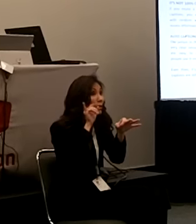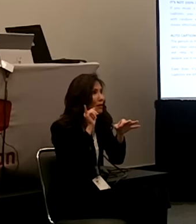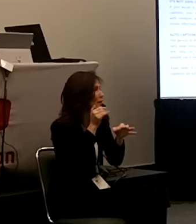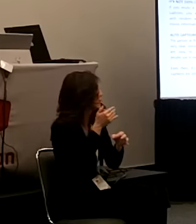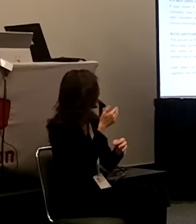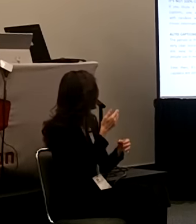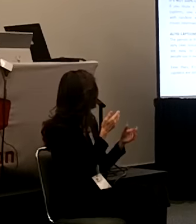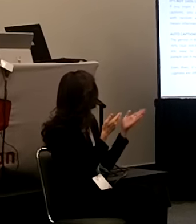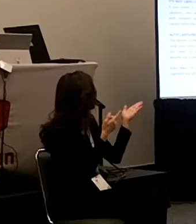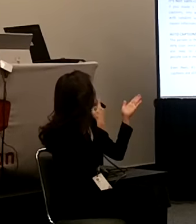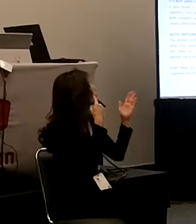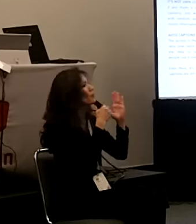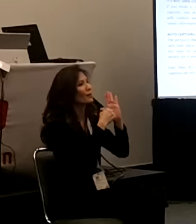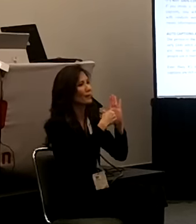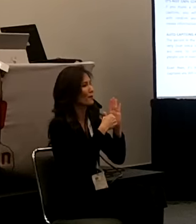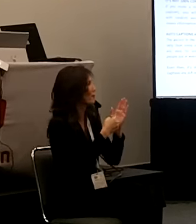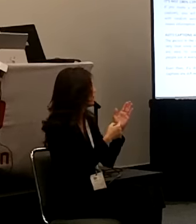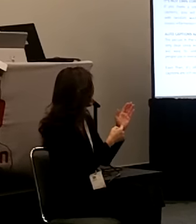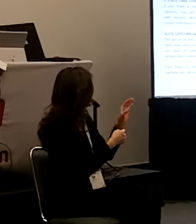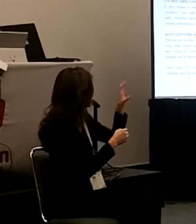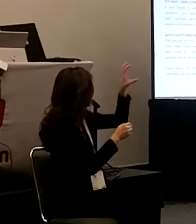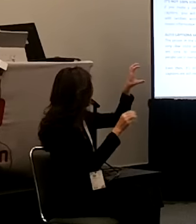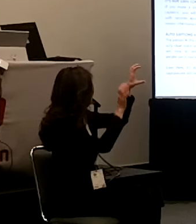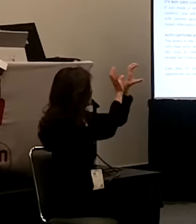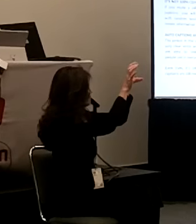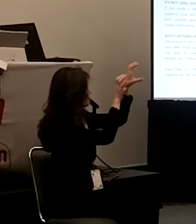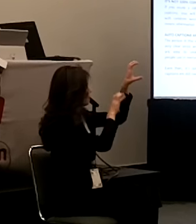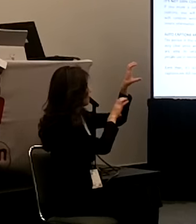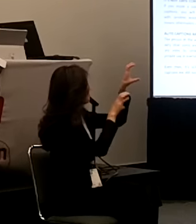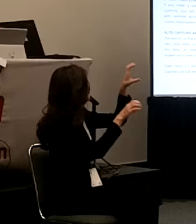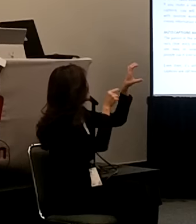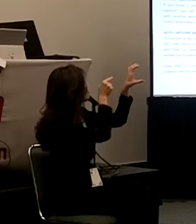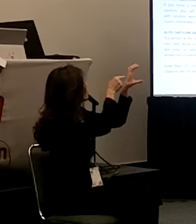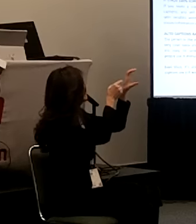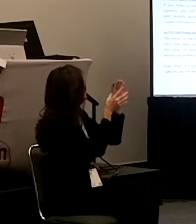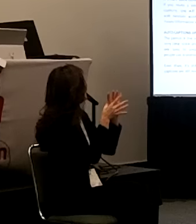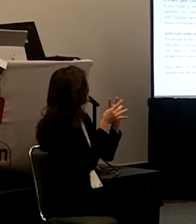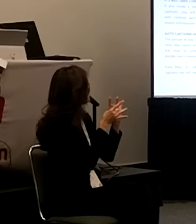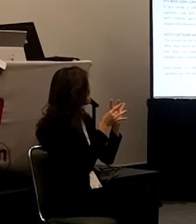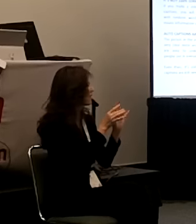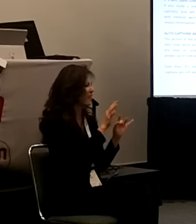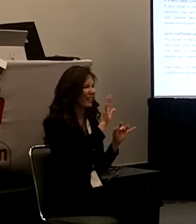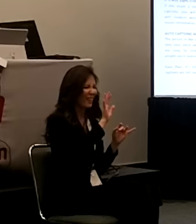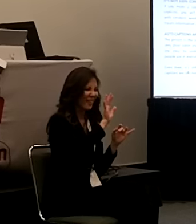So for example, we have Jake Roper's video. It says, "That always stuck with me,